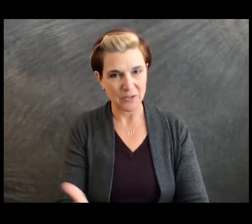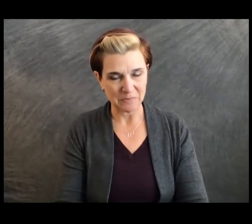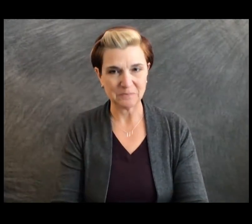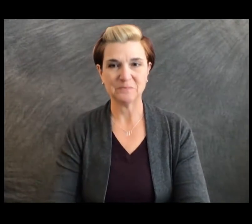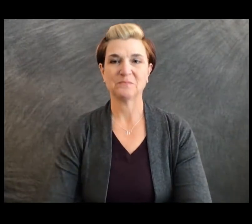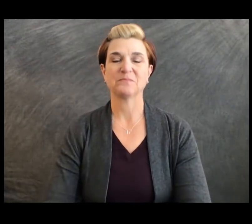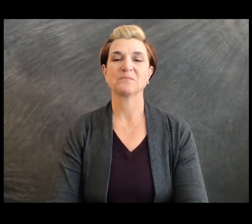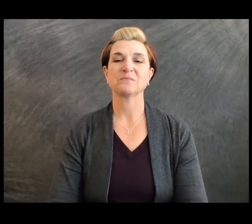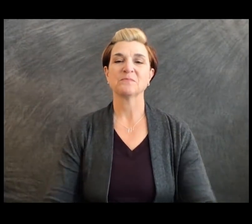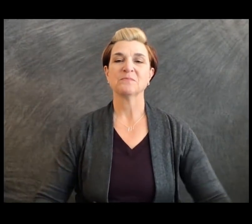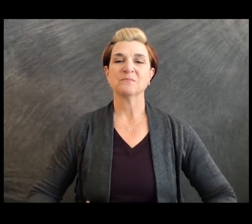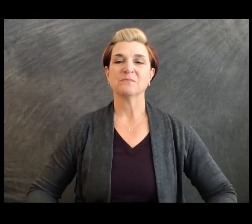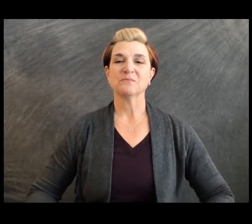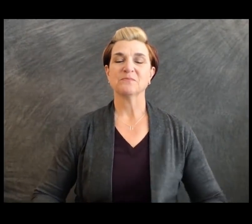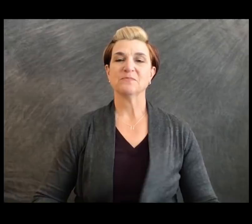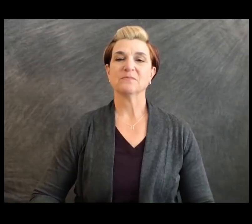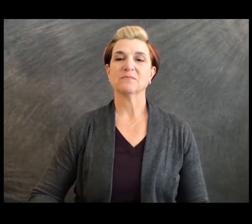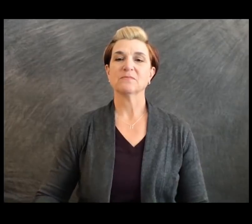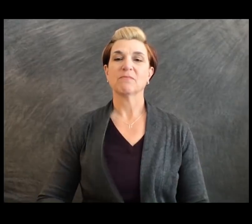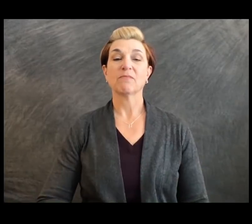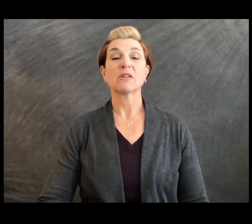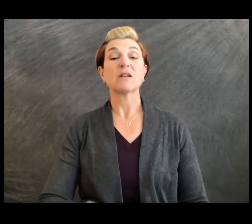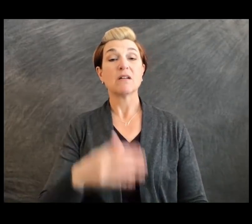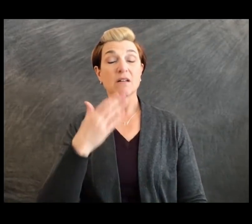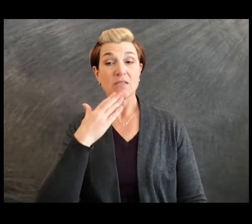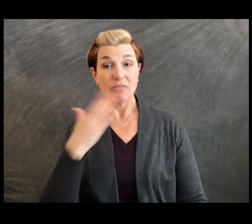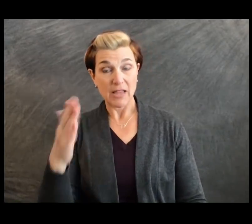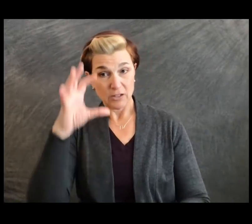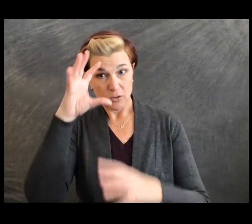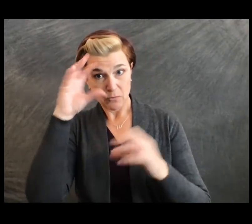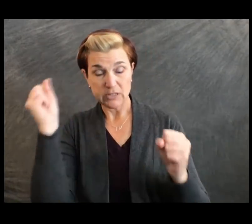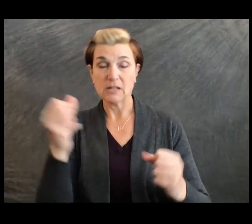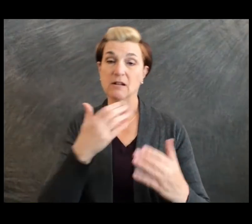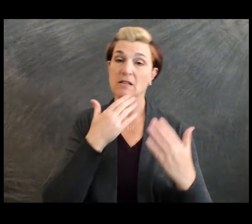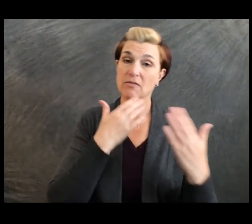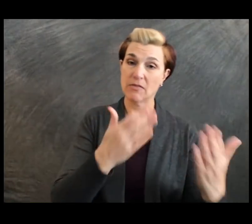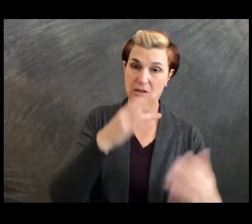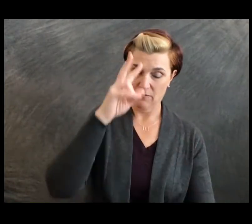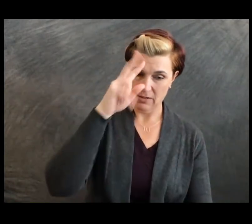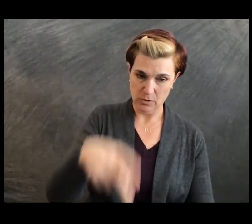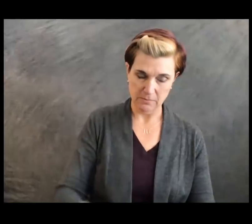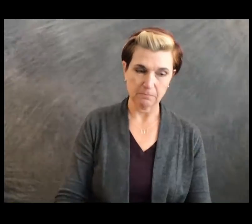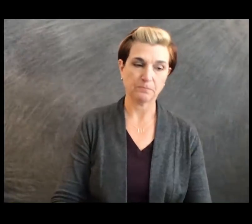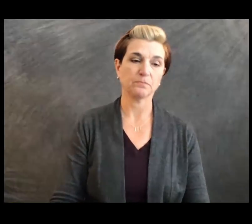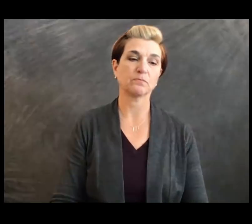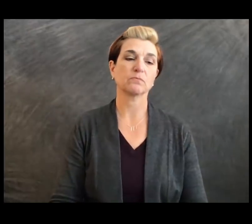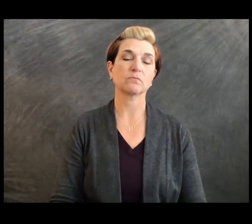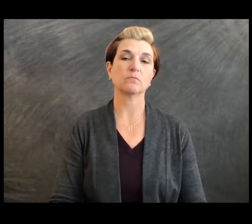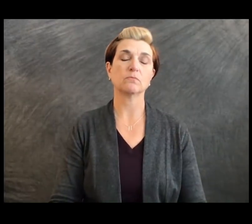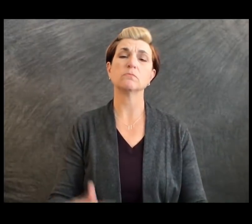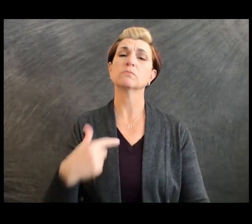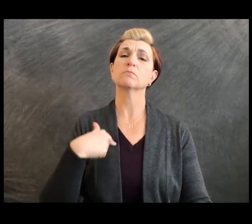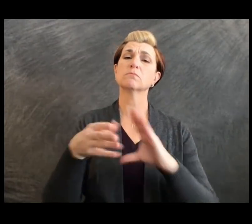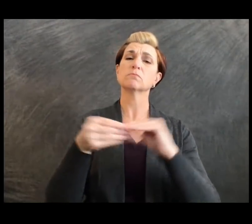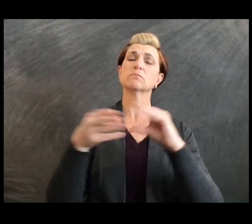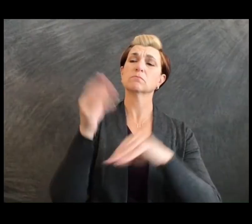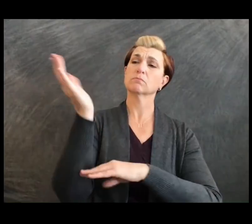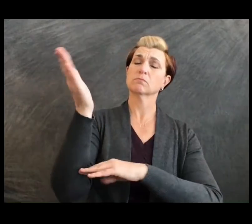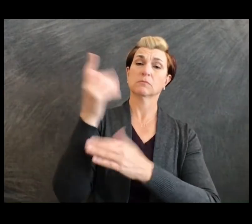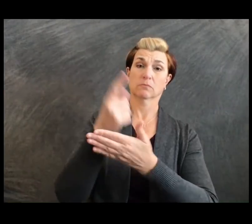Thank You mr. president mr. vice president as I told you earlier last week we are in the process and are effectively